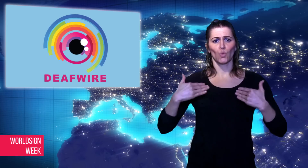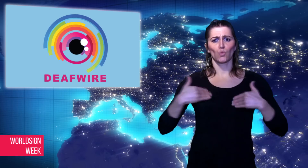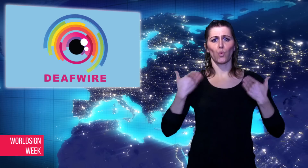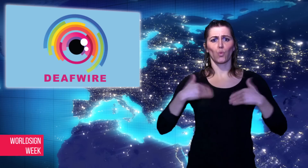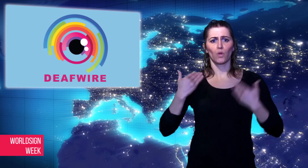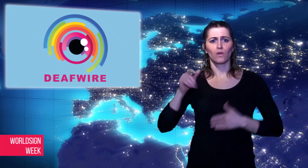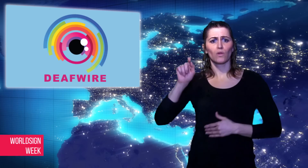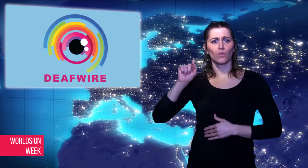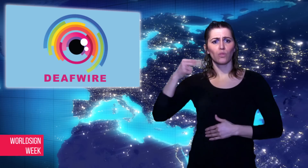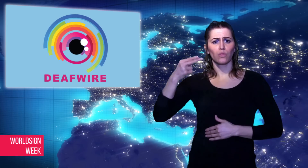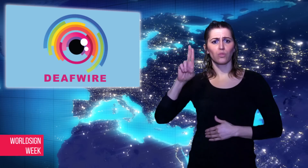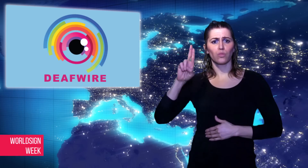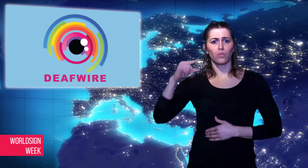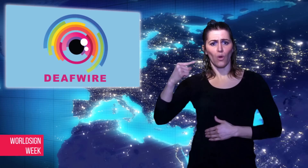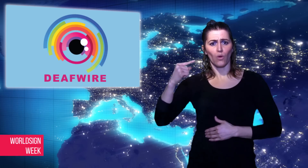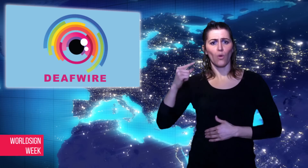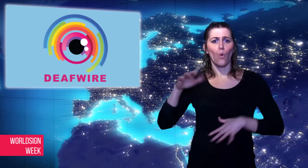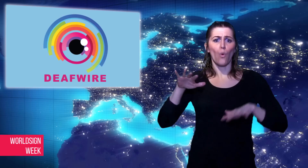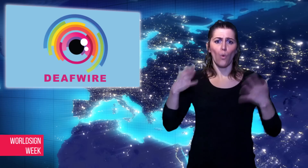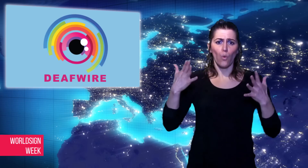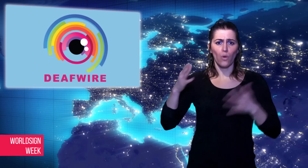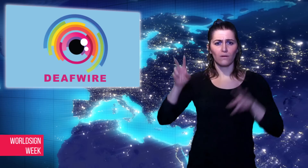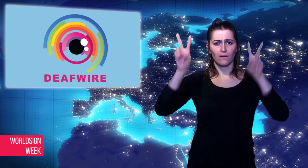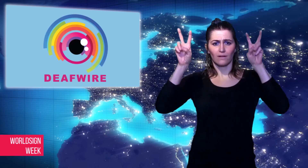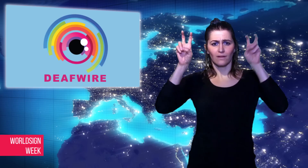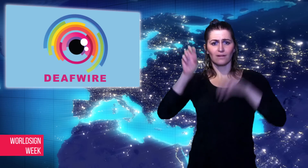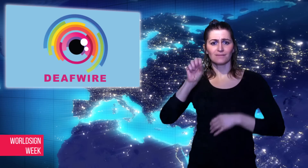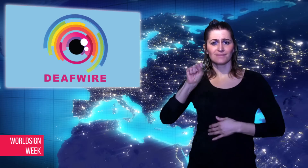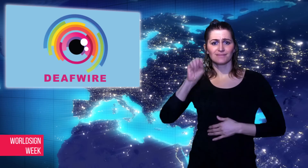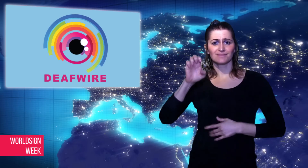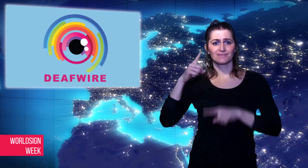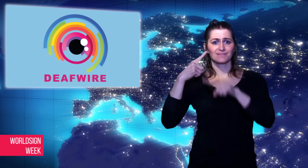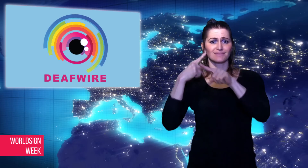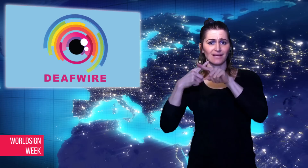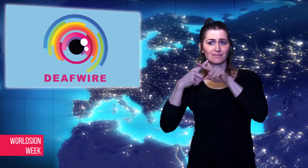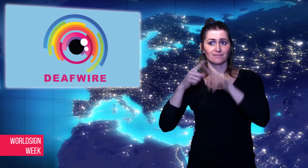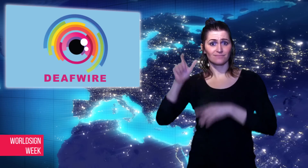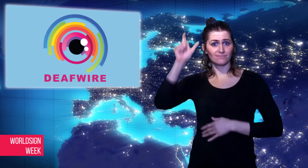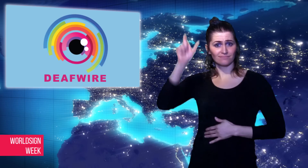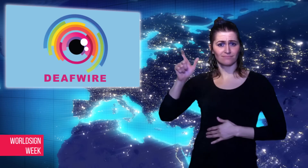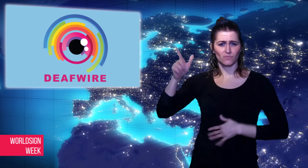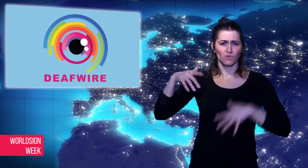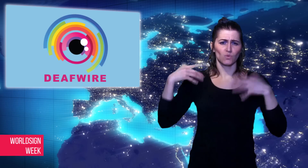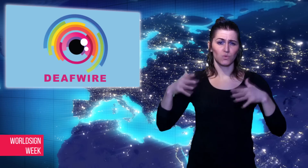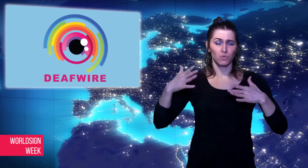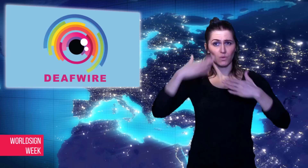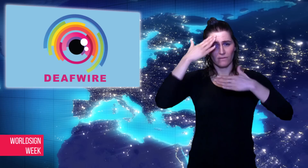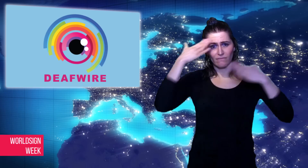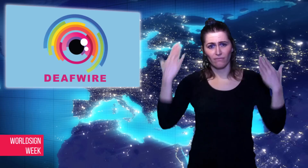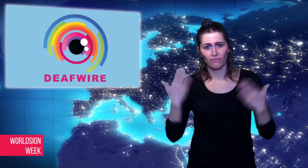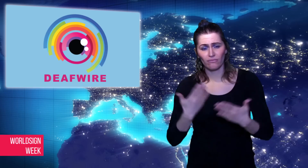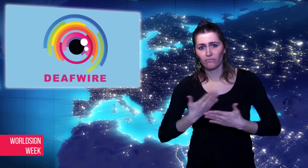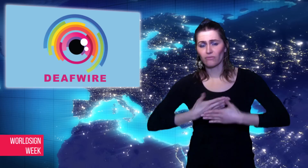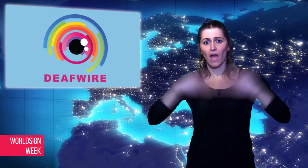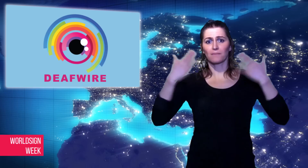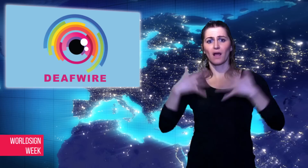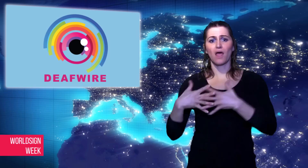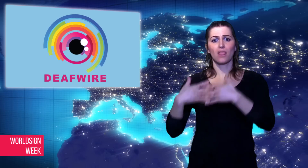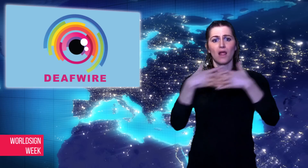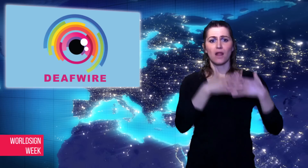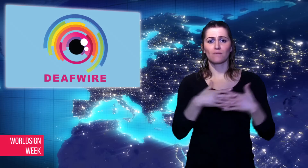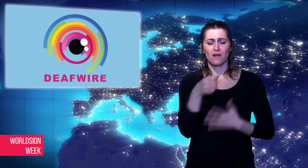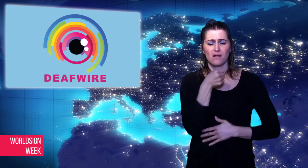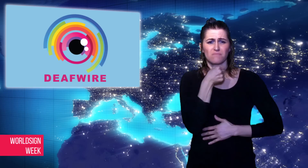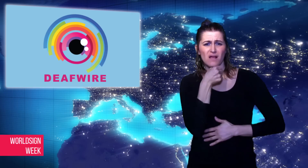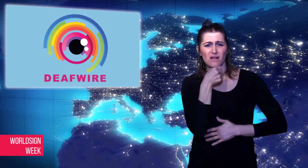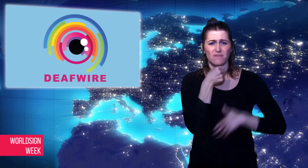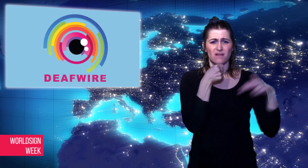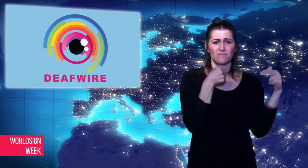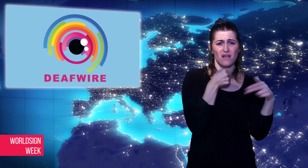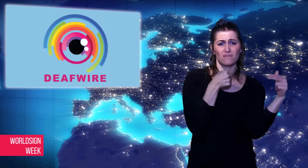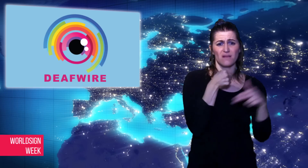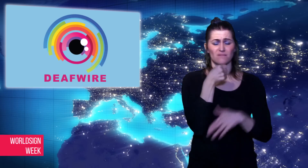making music until 2019 to honor his Deaf